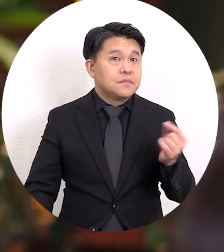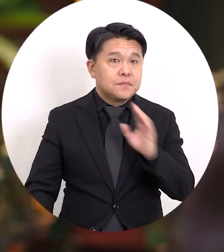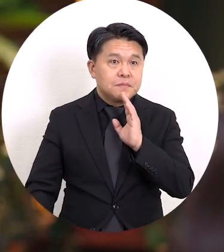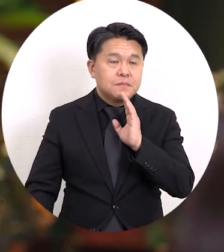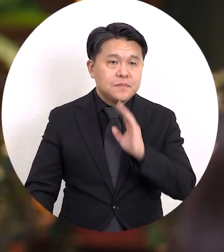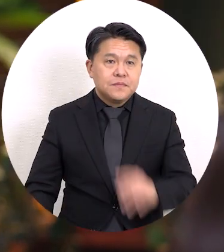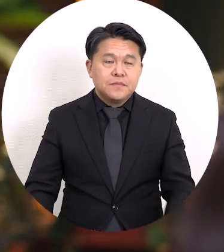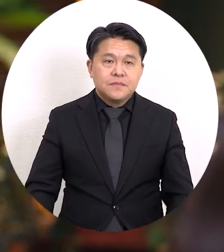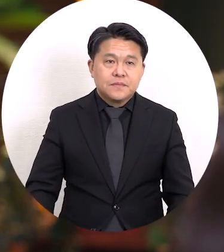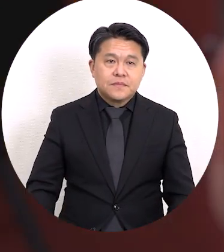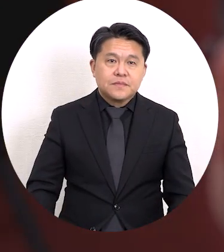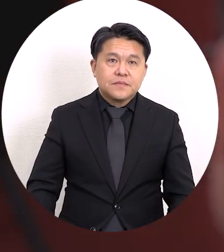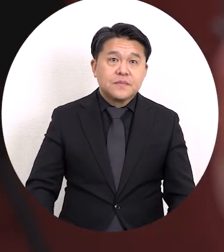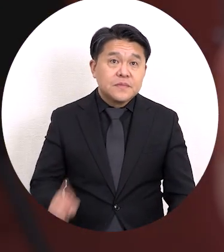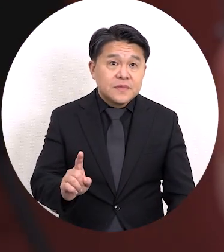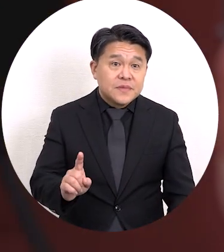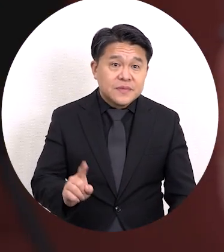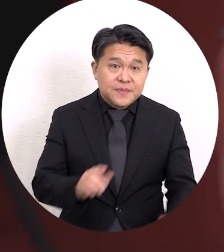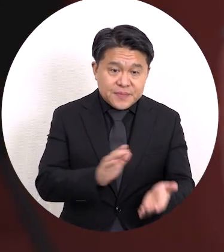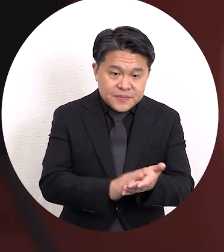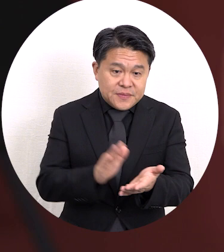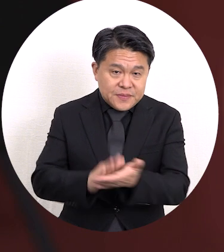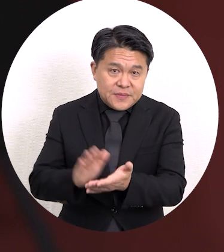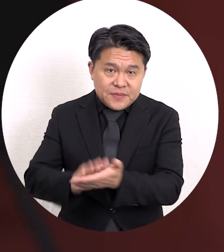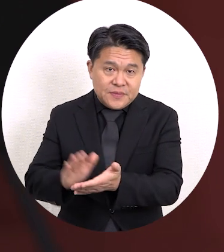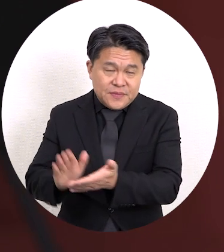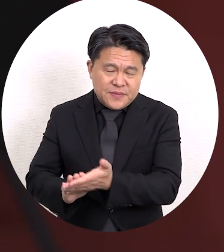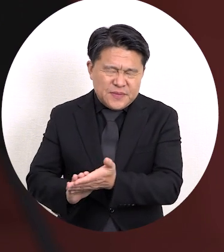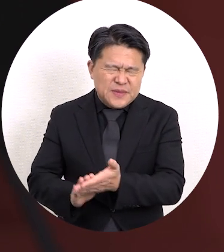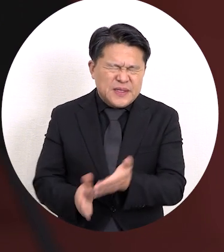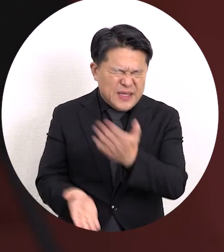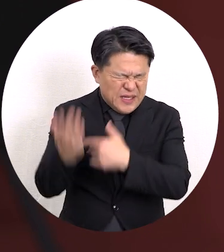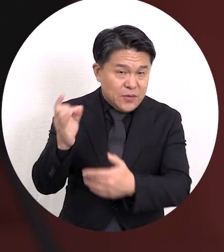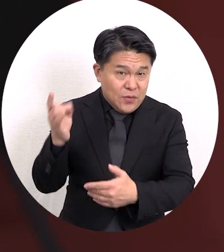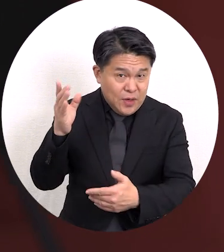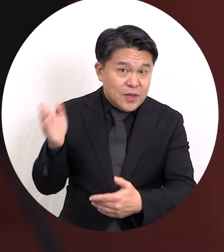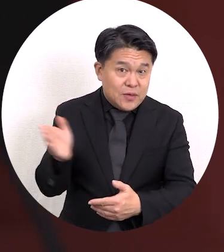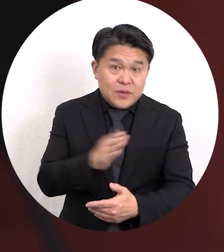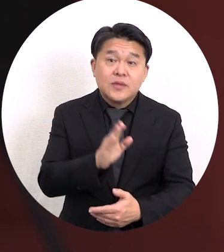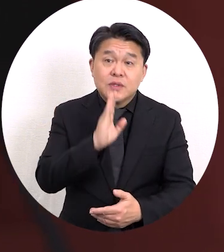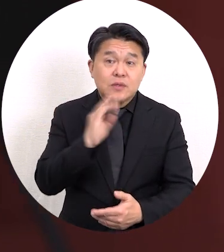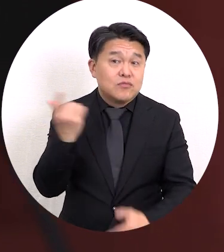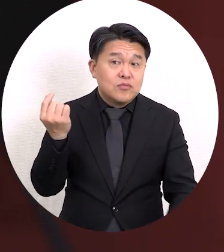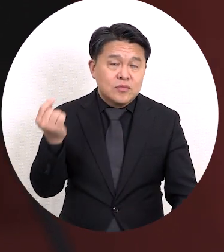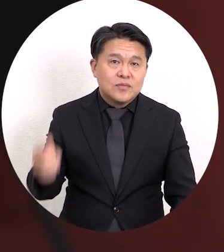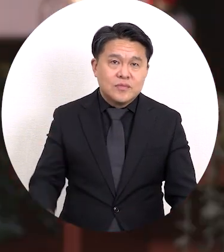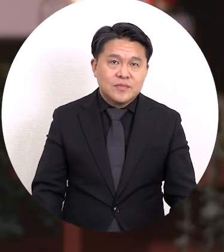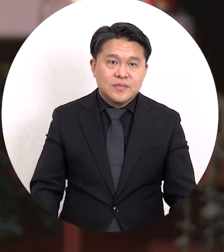Rhythm is indeed much more primal, and that’s absolutely true.